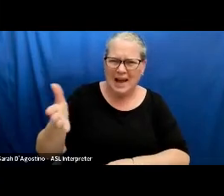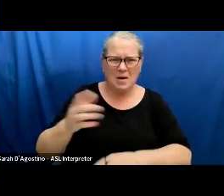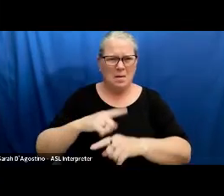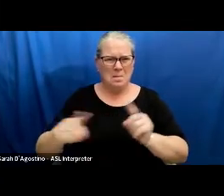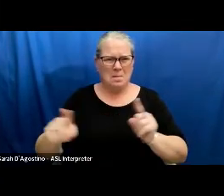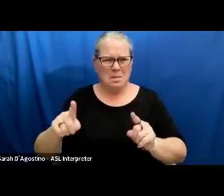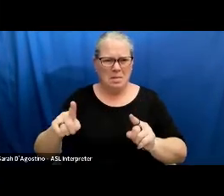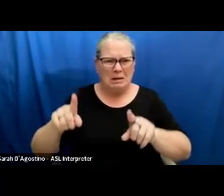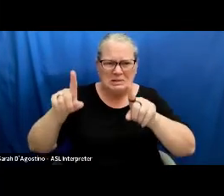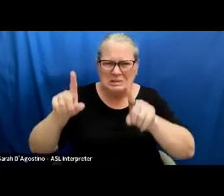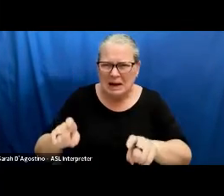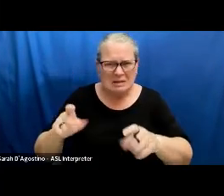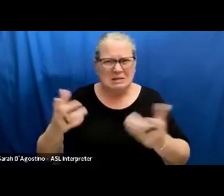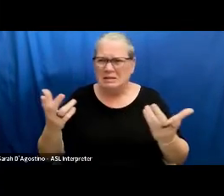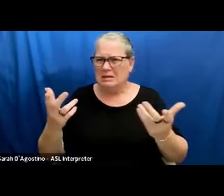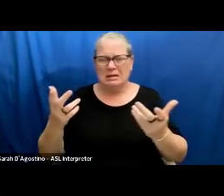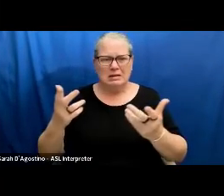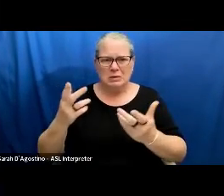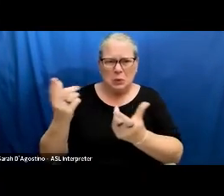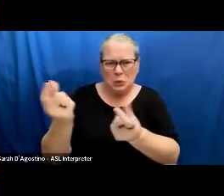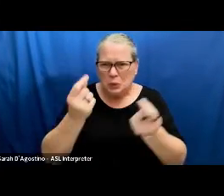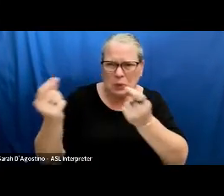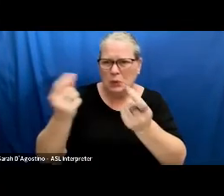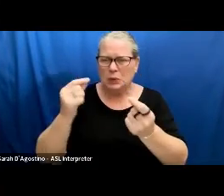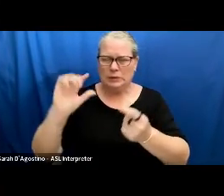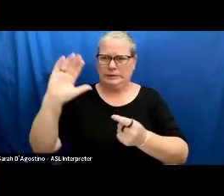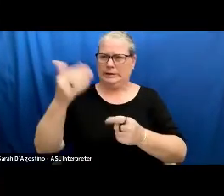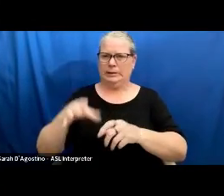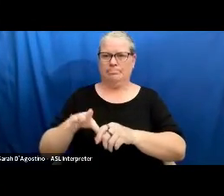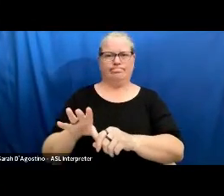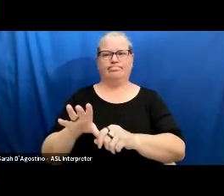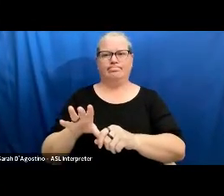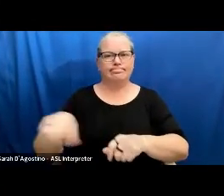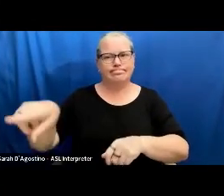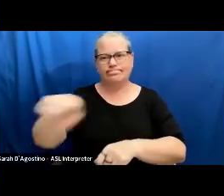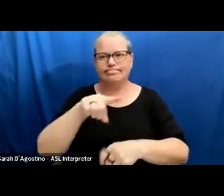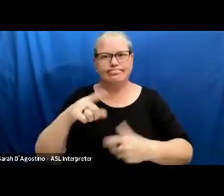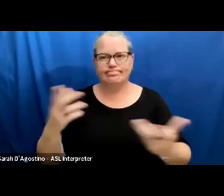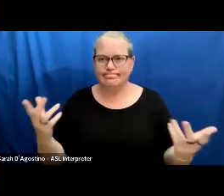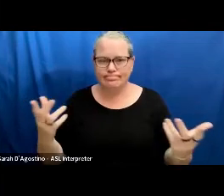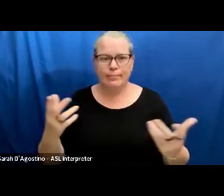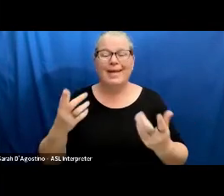seem to know what they were doing at first it usually takes me maybe 15 or 20 minutes the whole